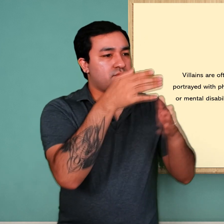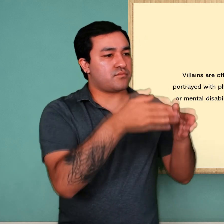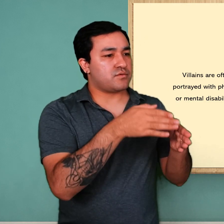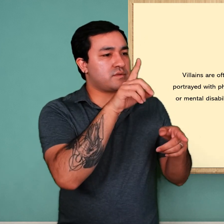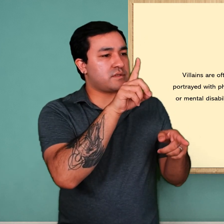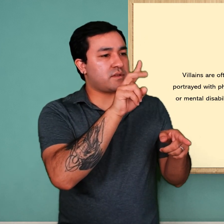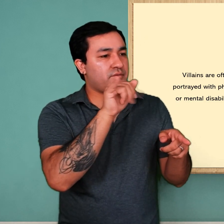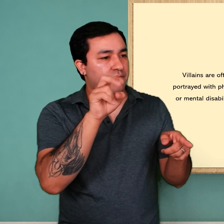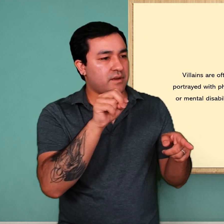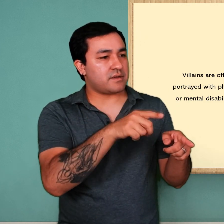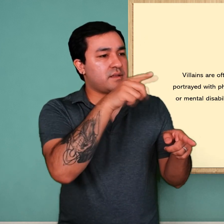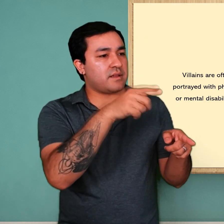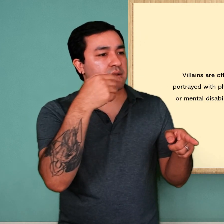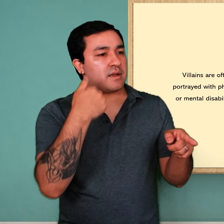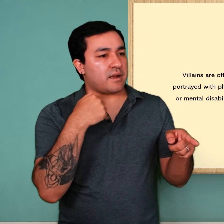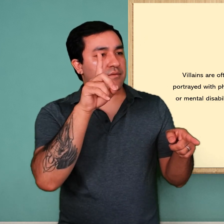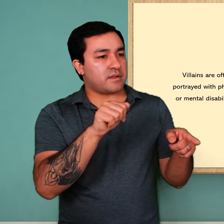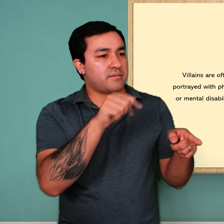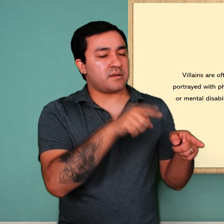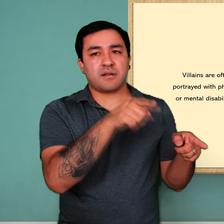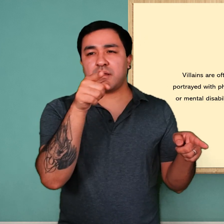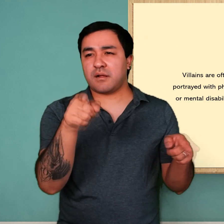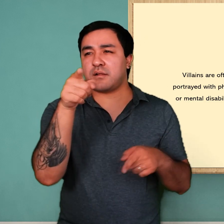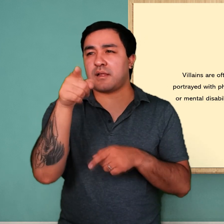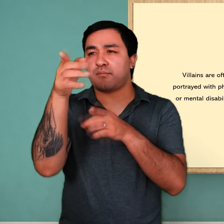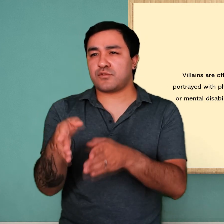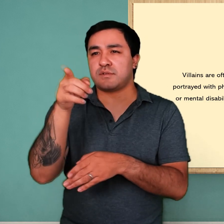What happens when people are constantly exposed to an underlying message,